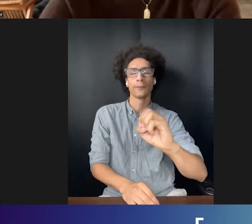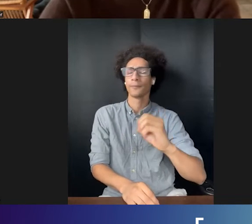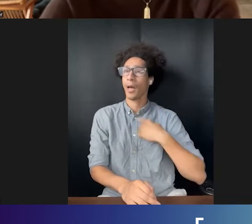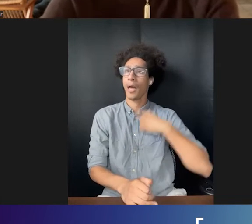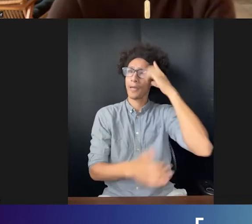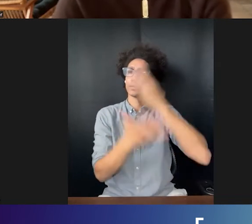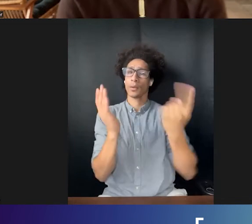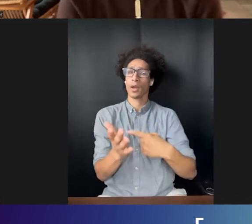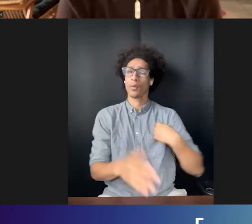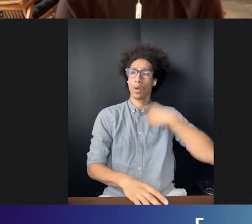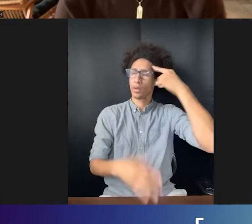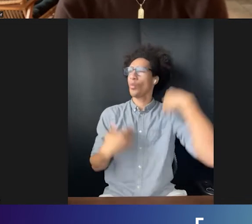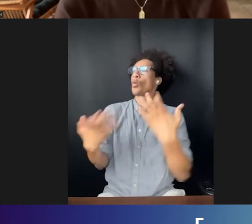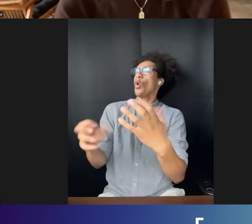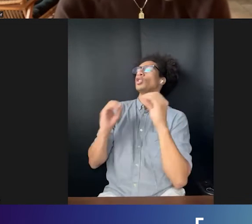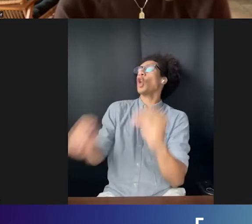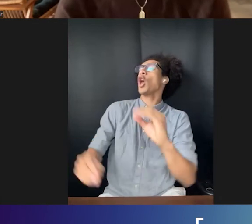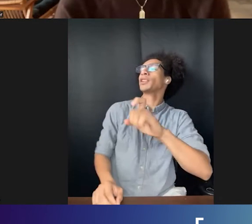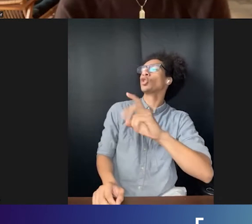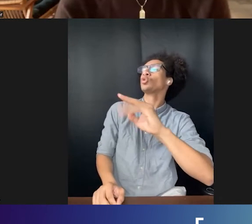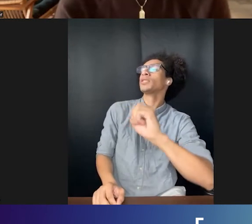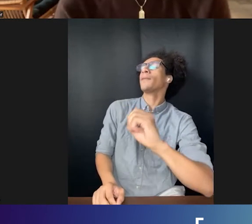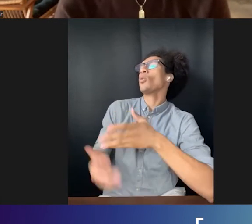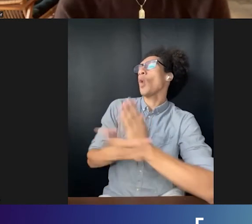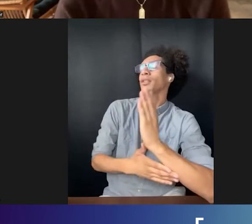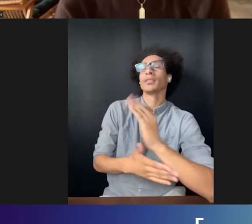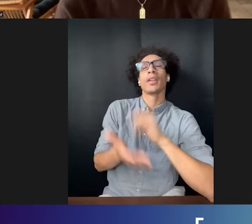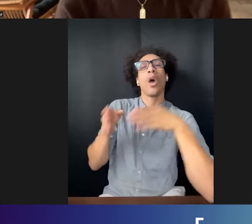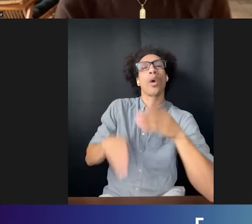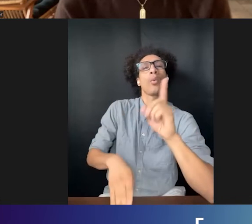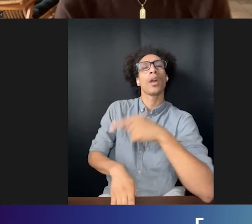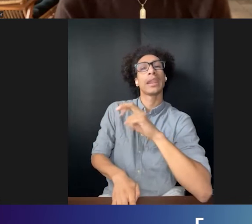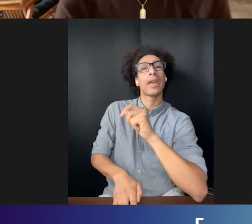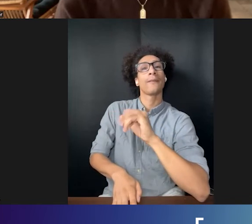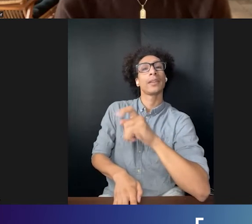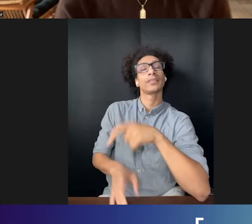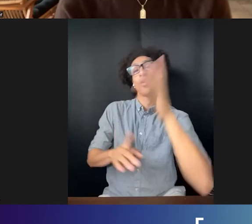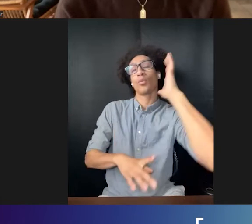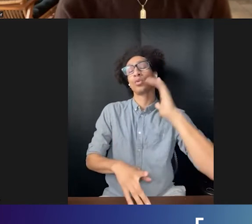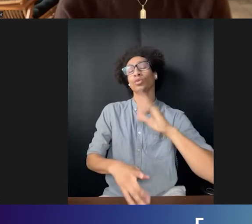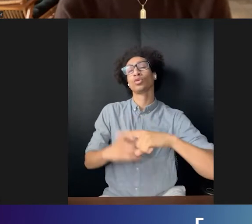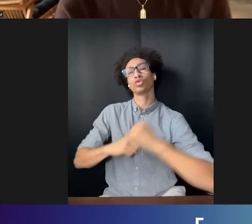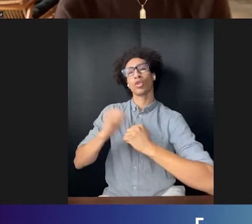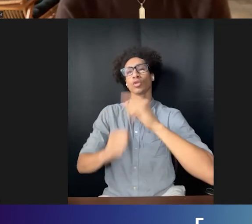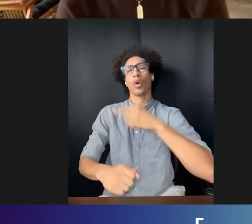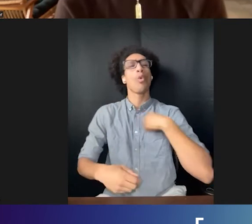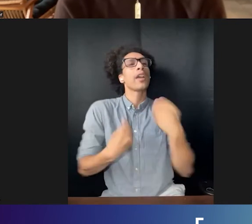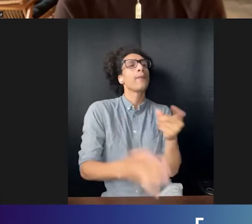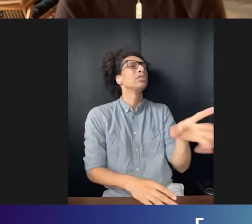non-exclusive rights so that not the way Netflix used to structure it, where we'll give you like six, six community screenings or whatever it was,